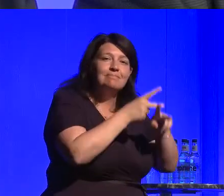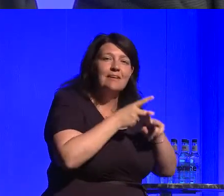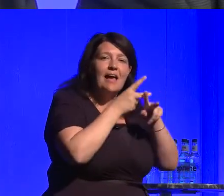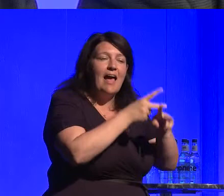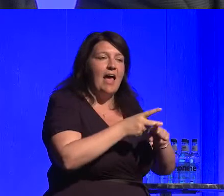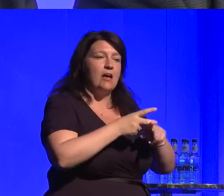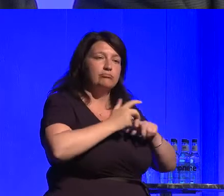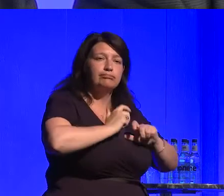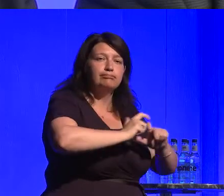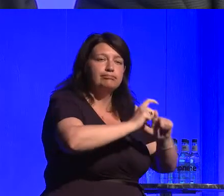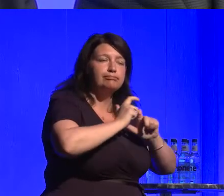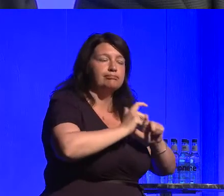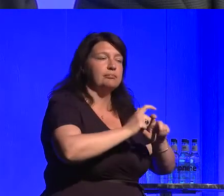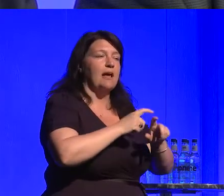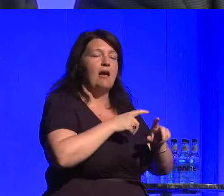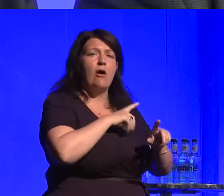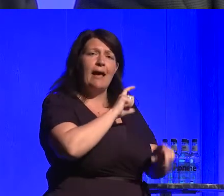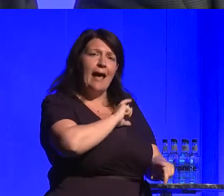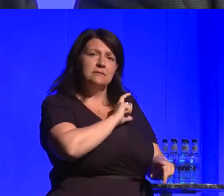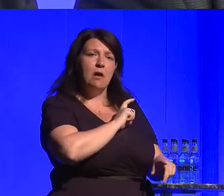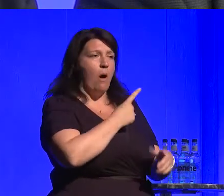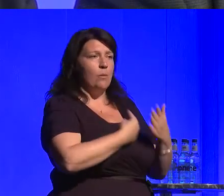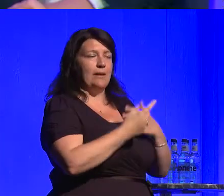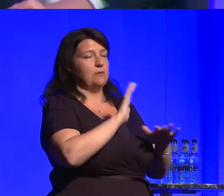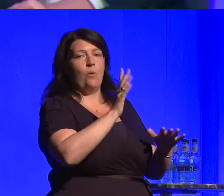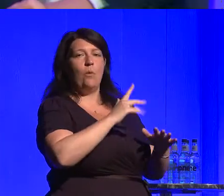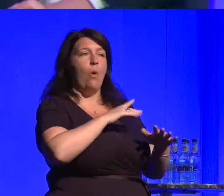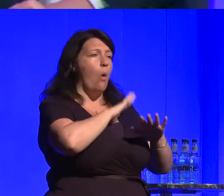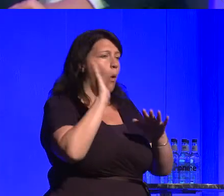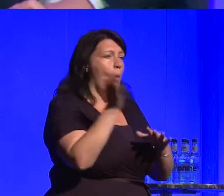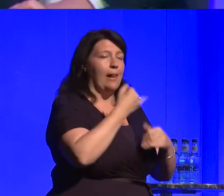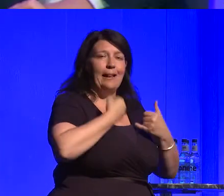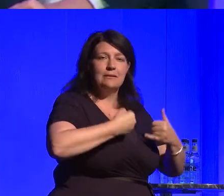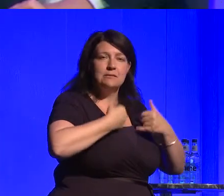It is about all those other illnesses.